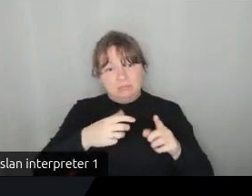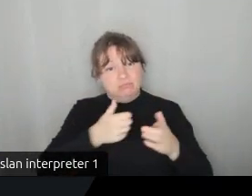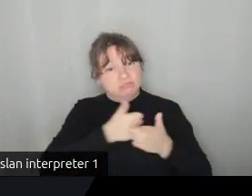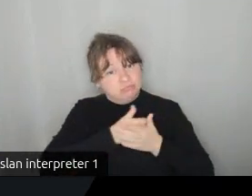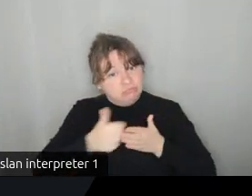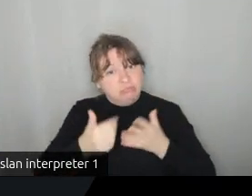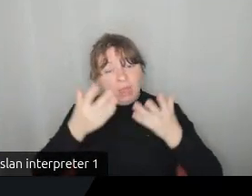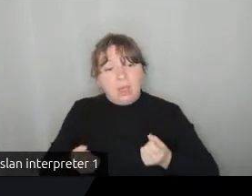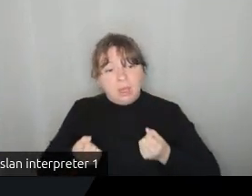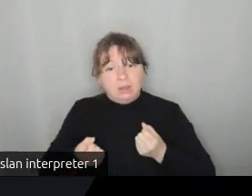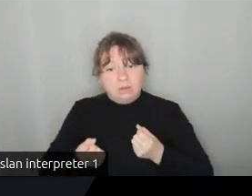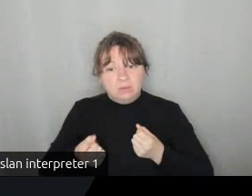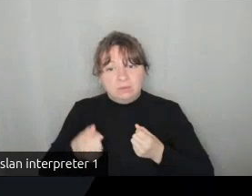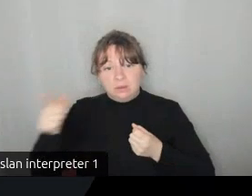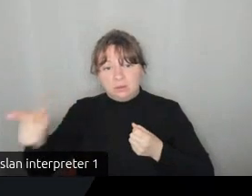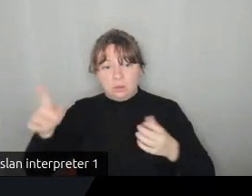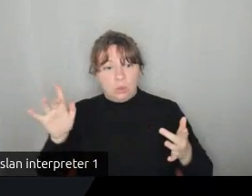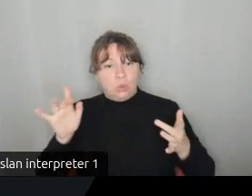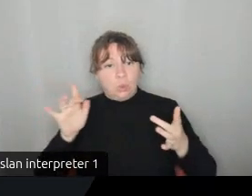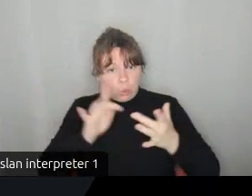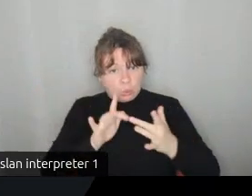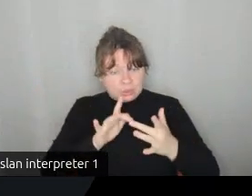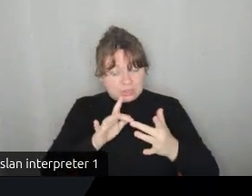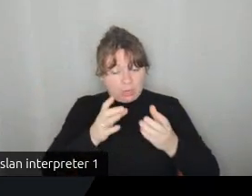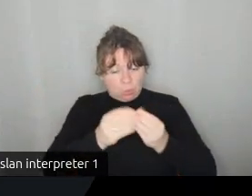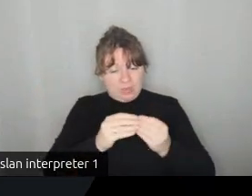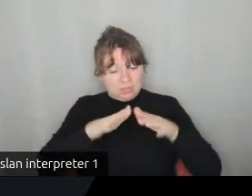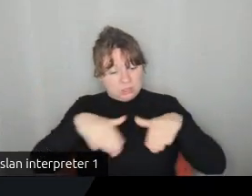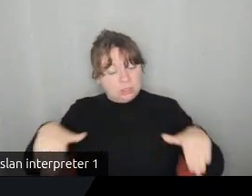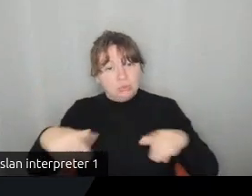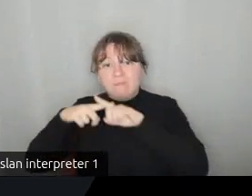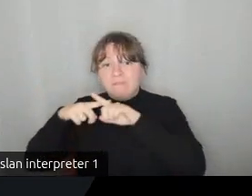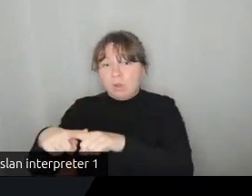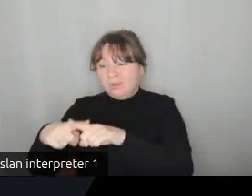the children in accordance with a prior written agreement. Now a written agreement can be for